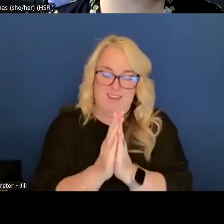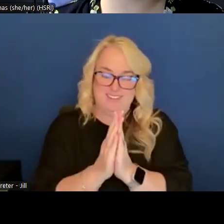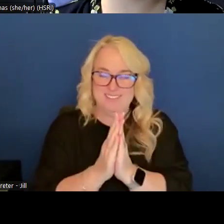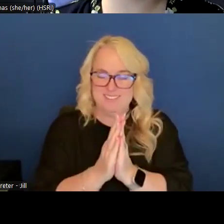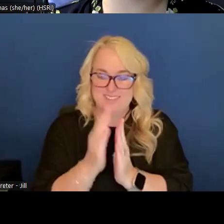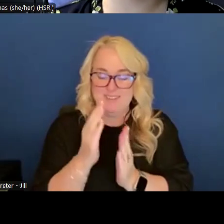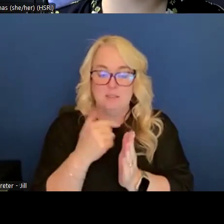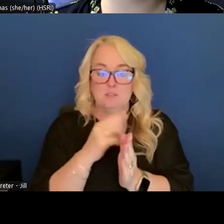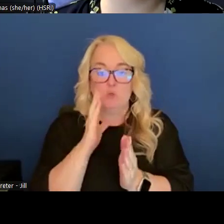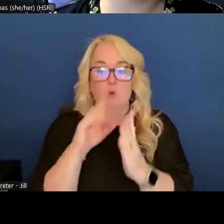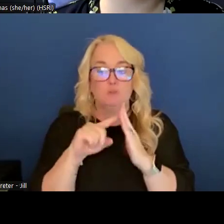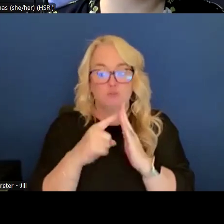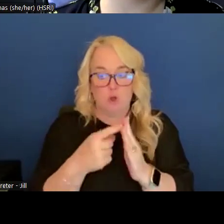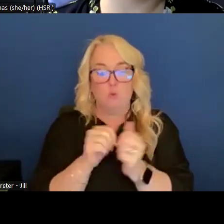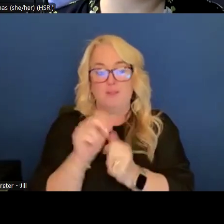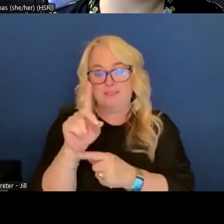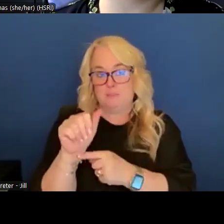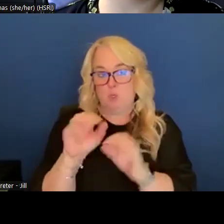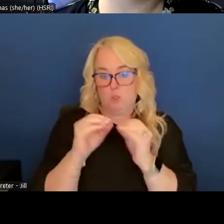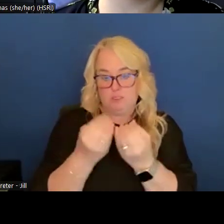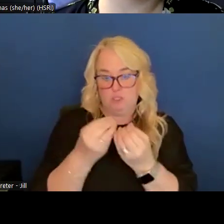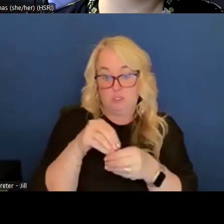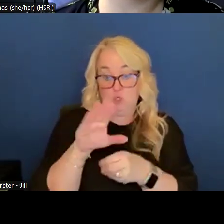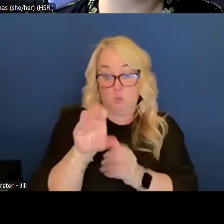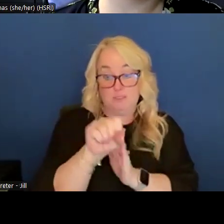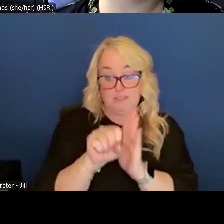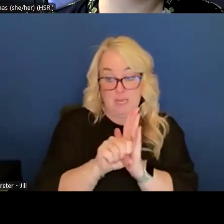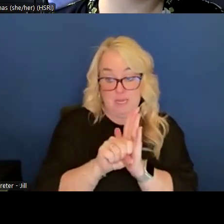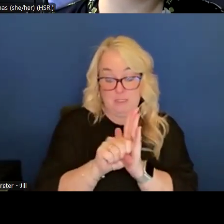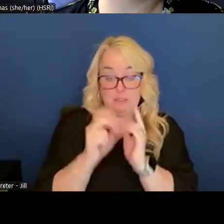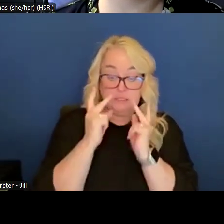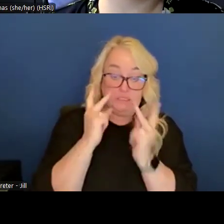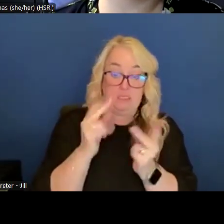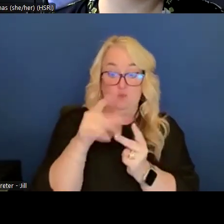start with some of the disability organizations within your state to see if you can get some assistance.